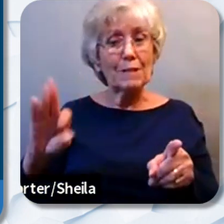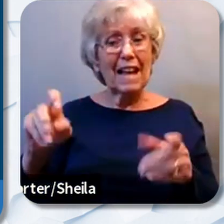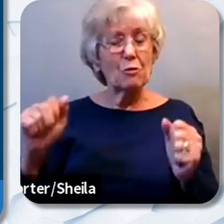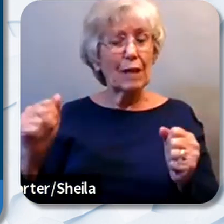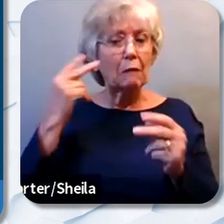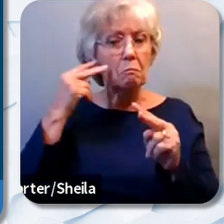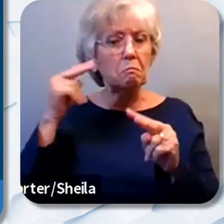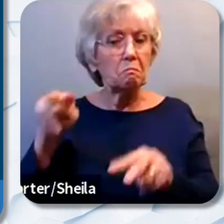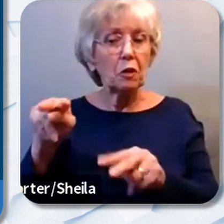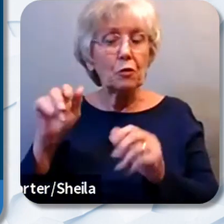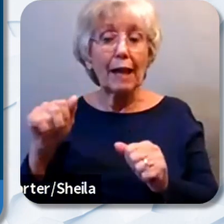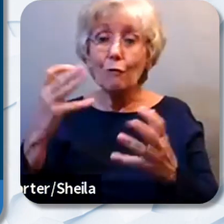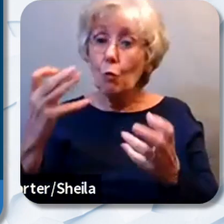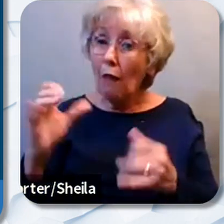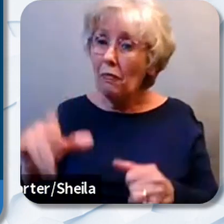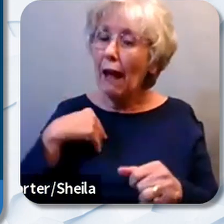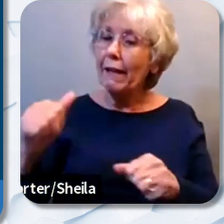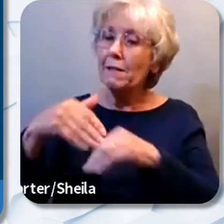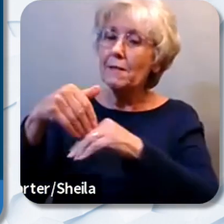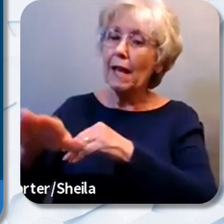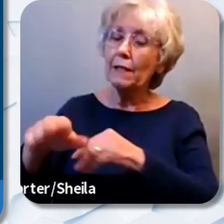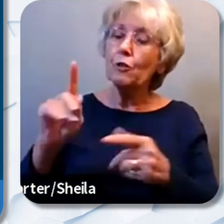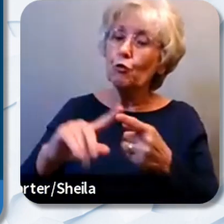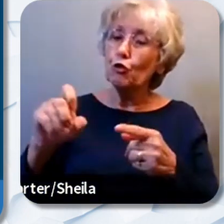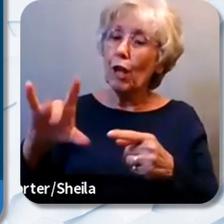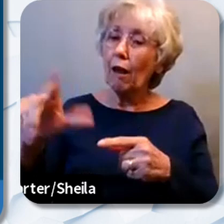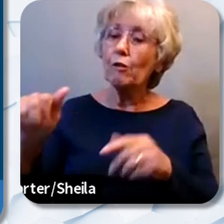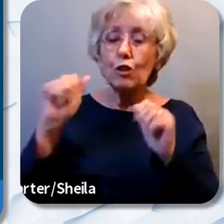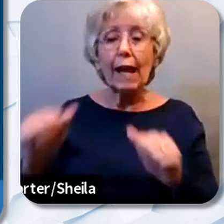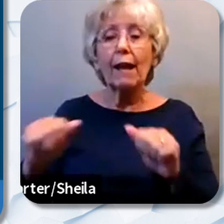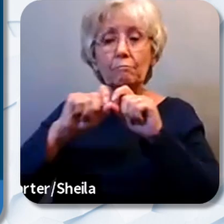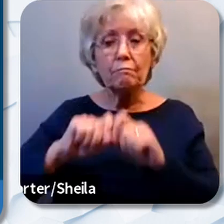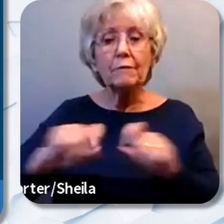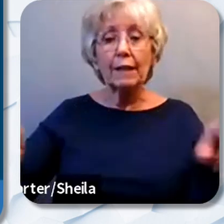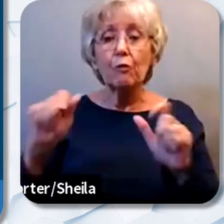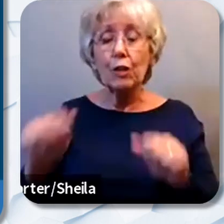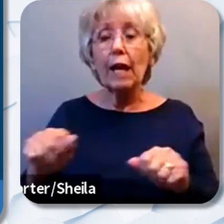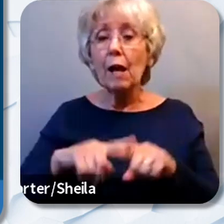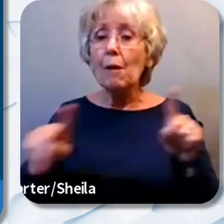I can send it to to she learned she can send it out, but that's what we're doing for language